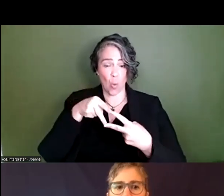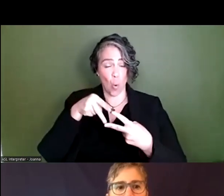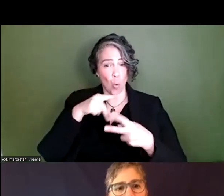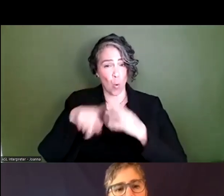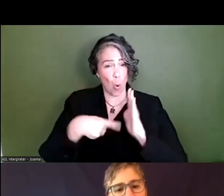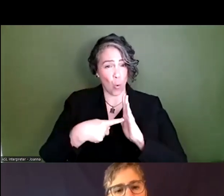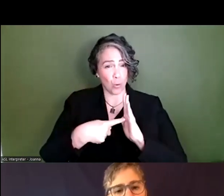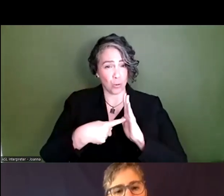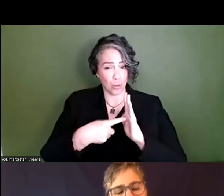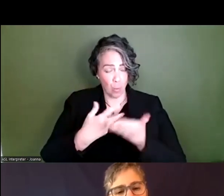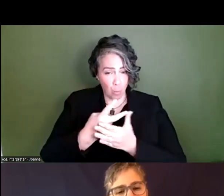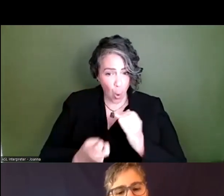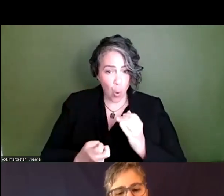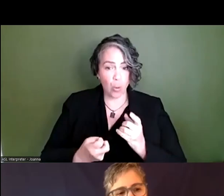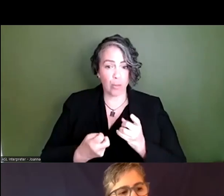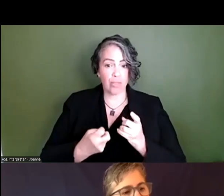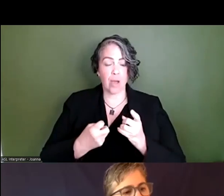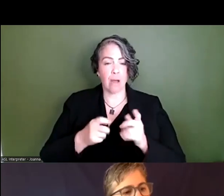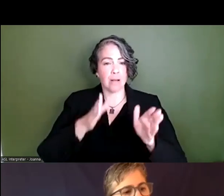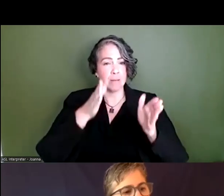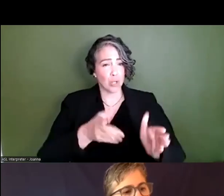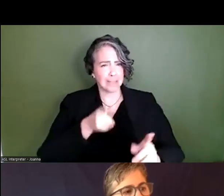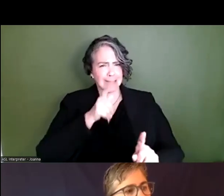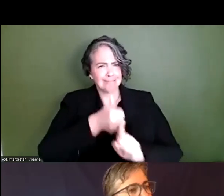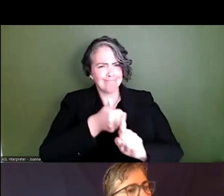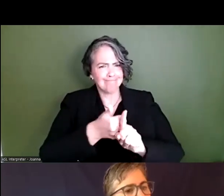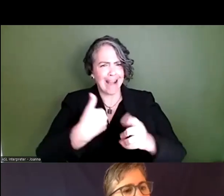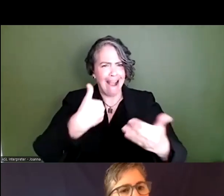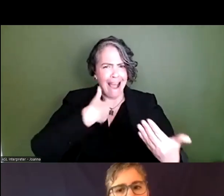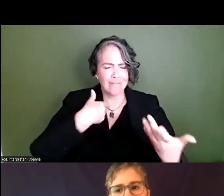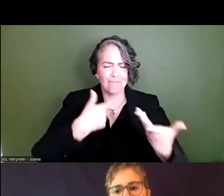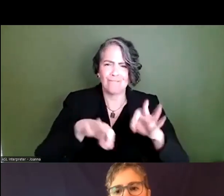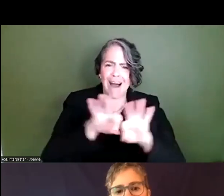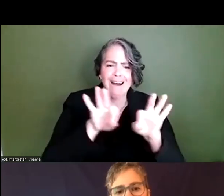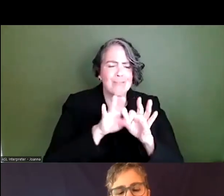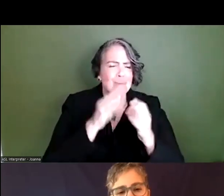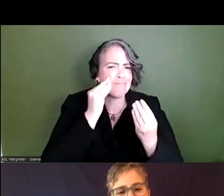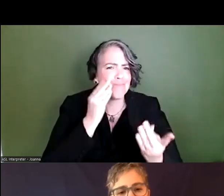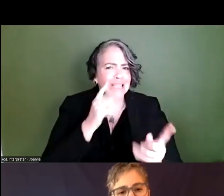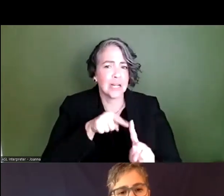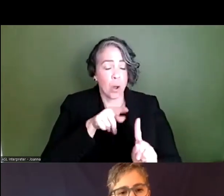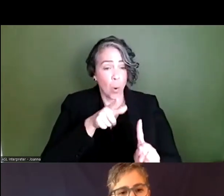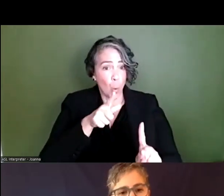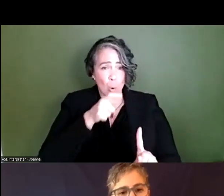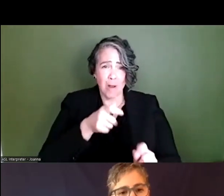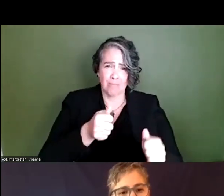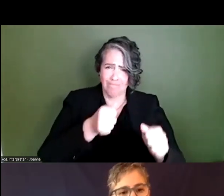people as resources, seek to see people as experts in themselves, and to support not